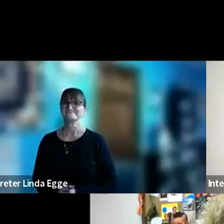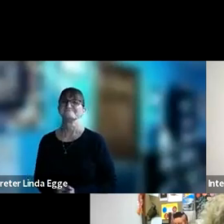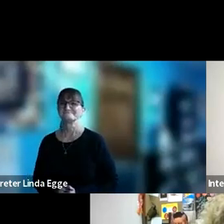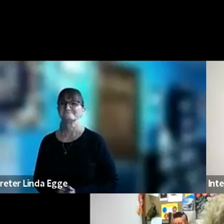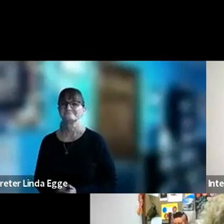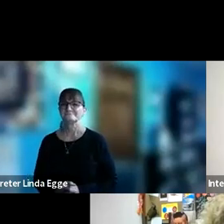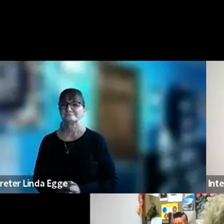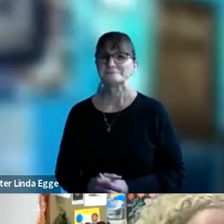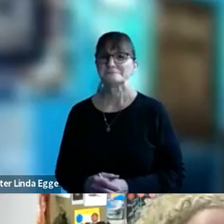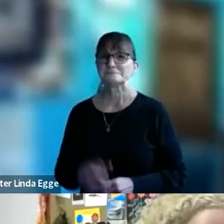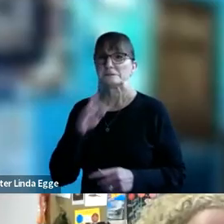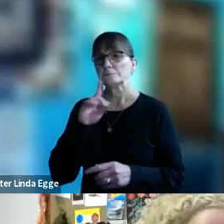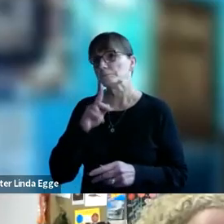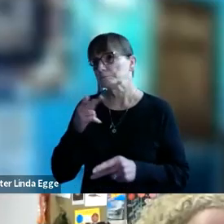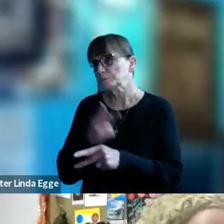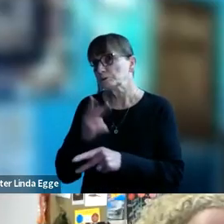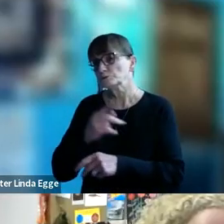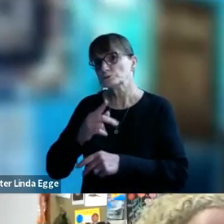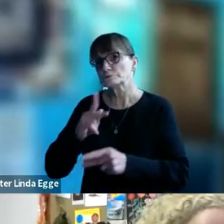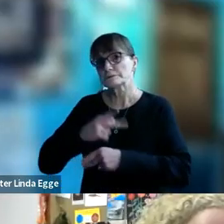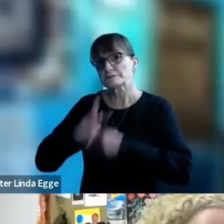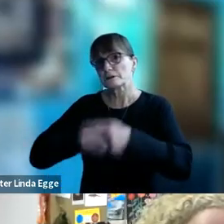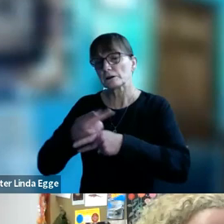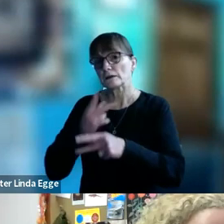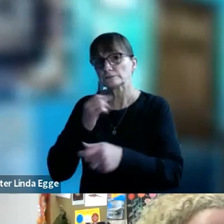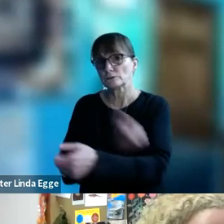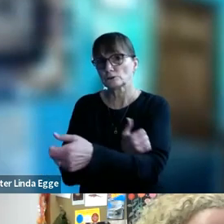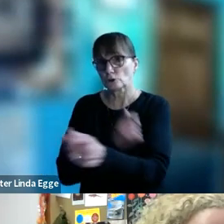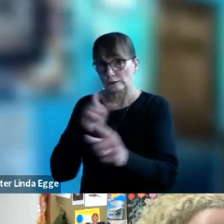Have you used different types of drug testing to show again periods of non-use?